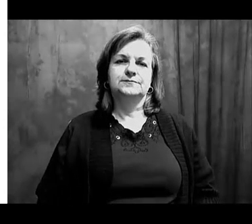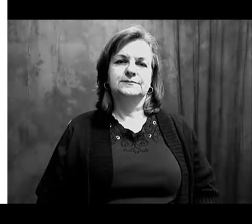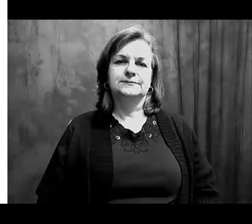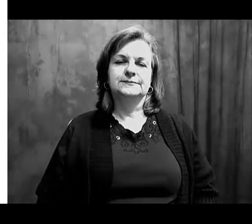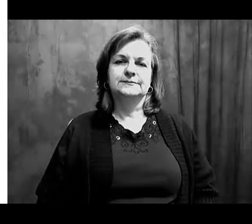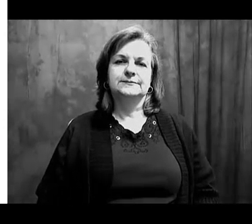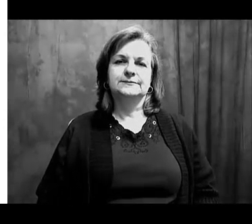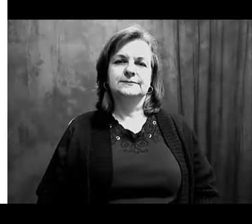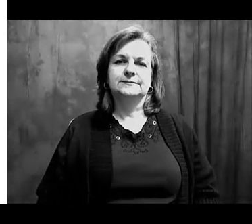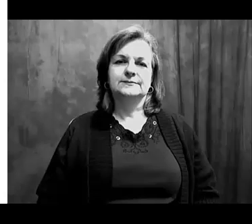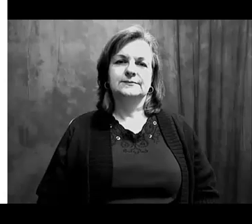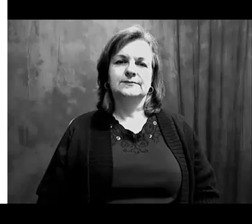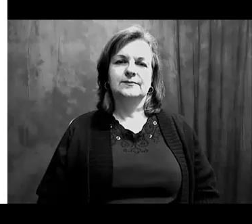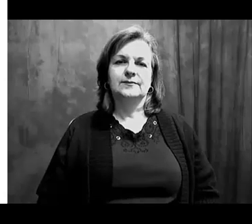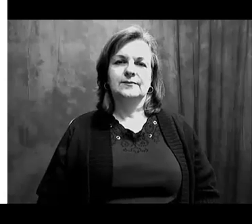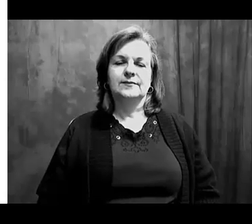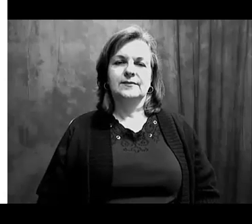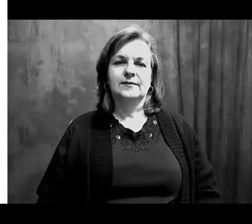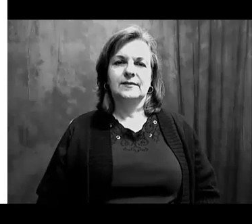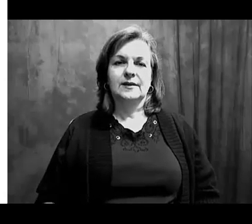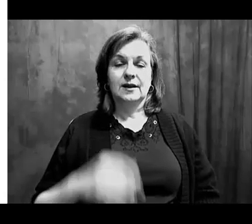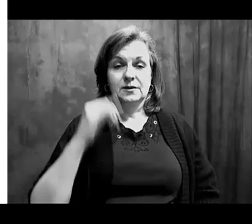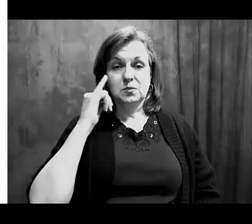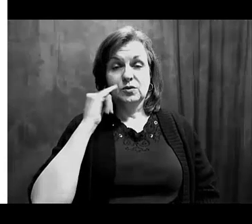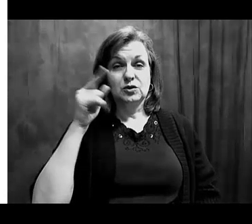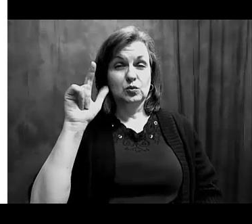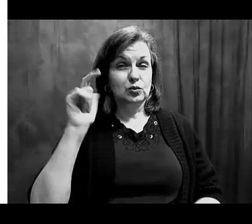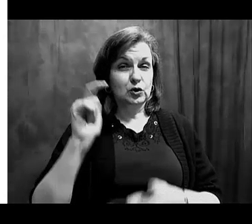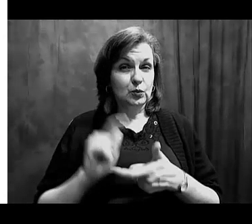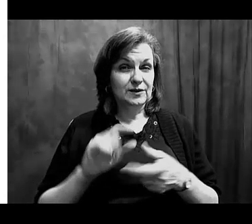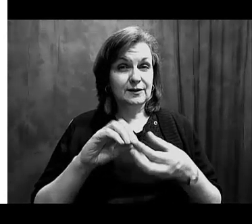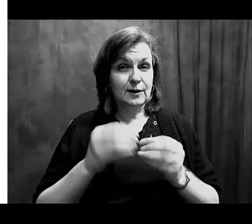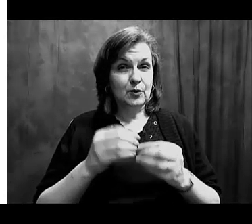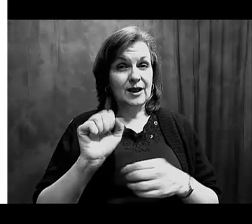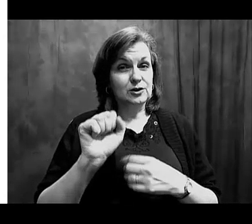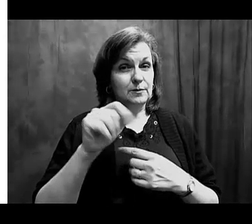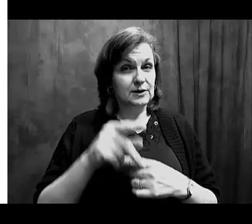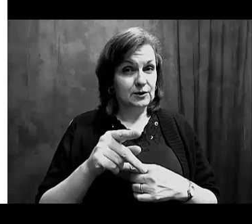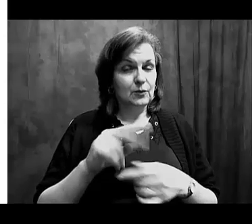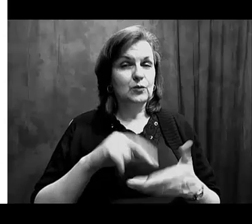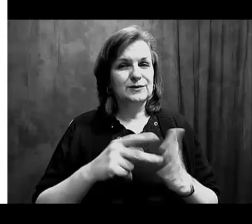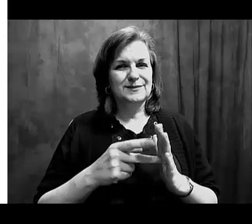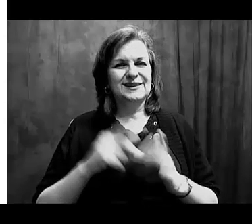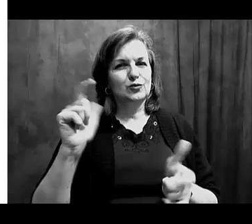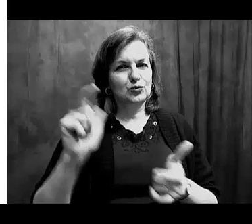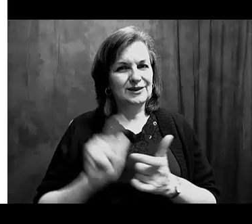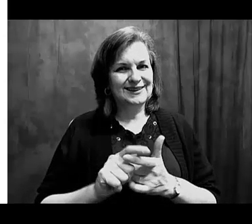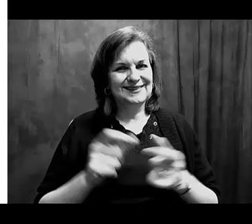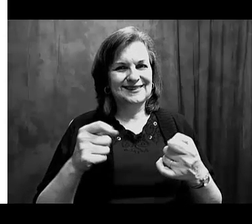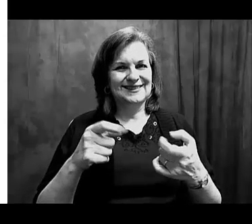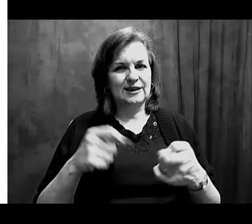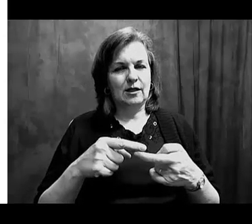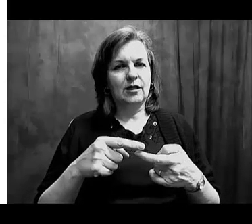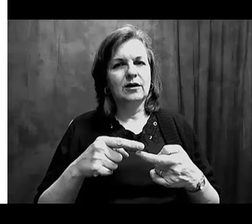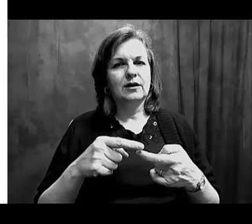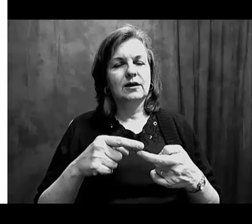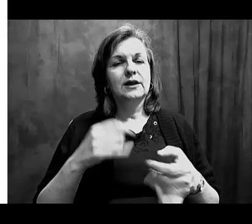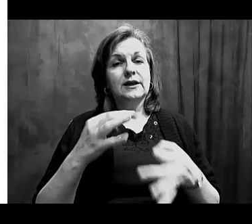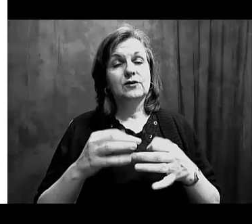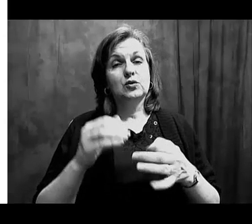so if you are decreasing action potential -- you are decreasing the signal transduction if you're decreasing the signal transduction